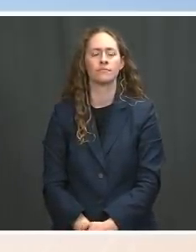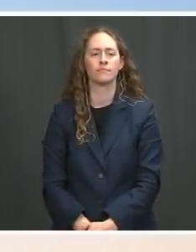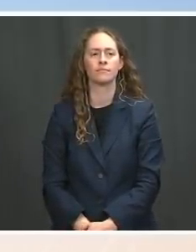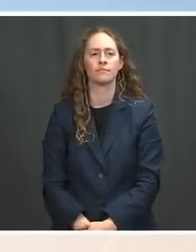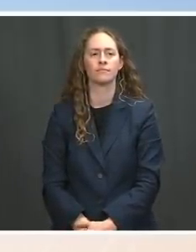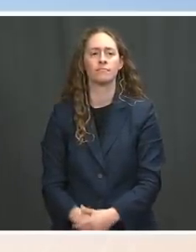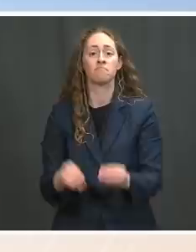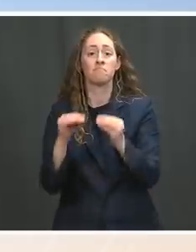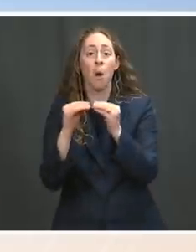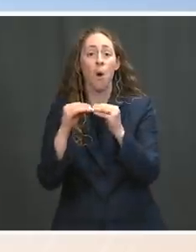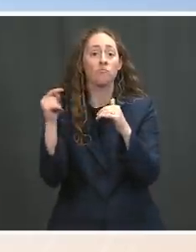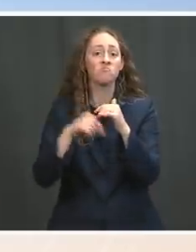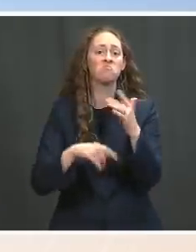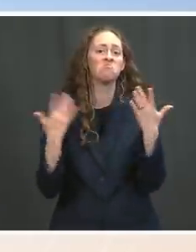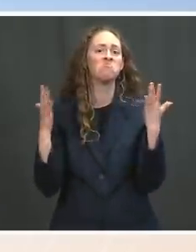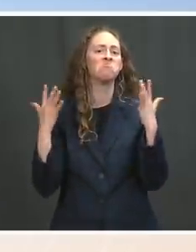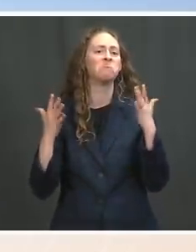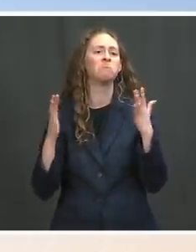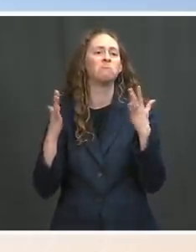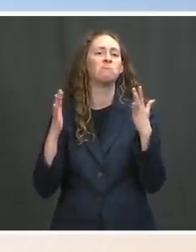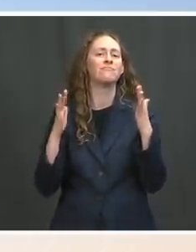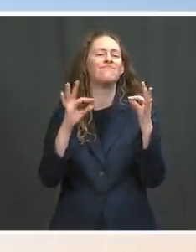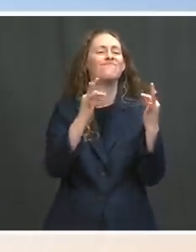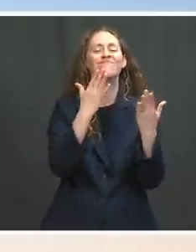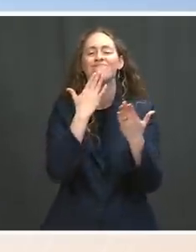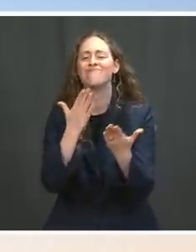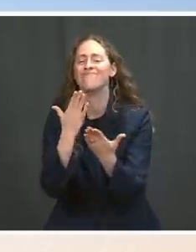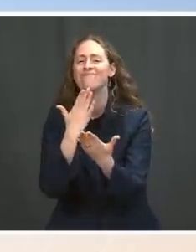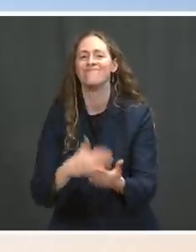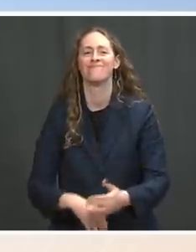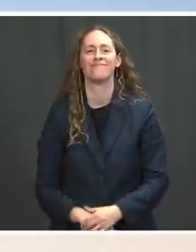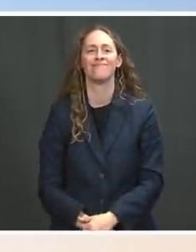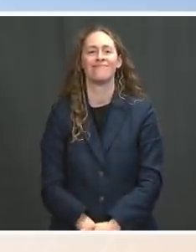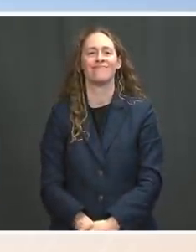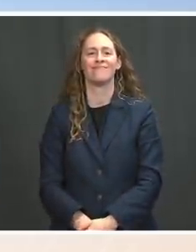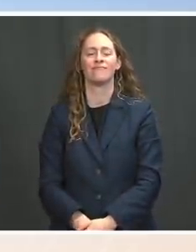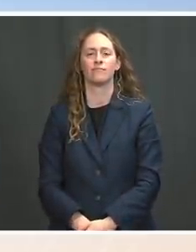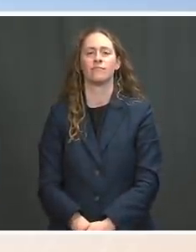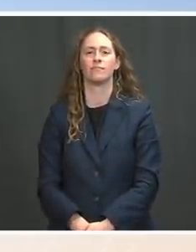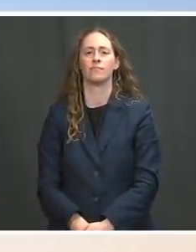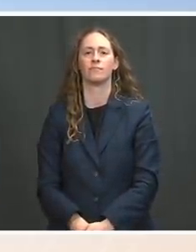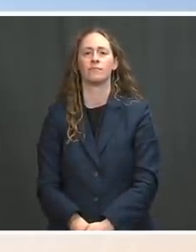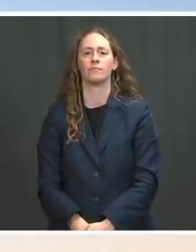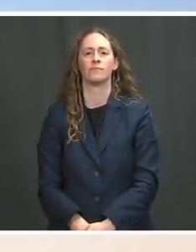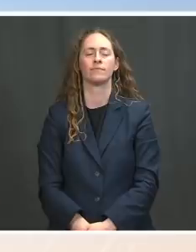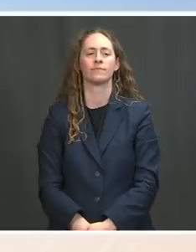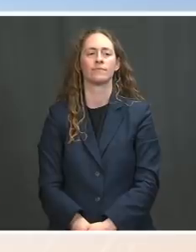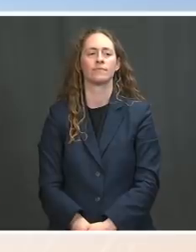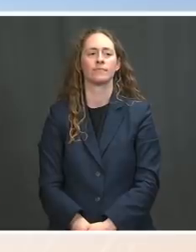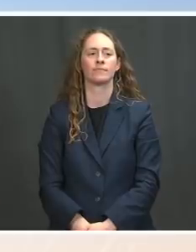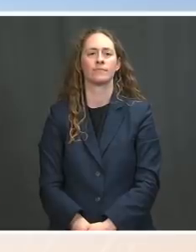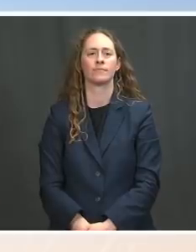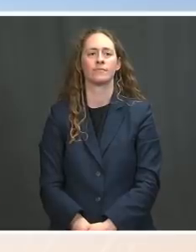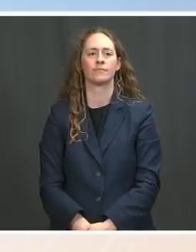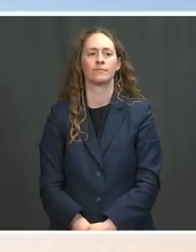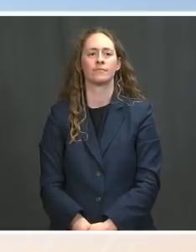Administrator Regan: Thank you. Ms. Psaki: Thank you so much for joining us. Appreciate it. Okay. All right, I have another, kind of,